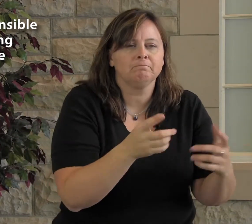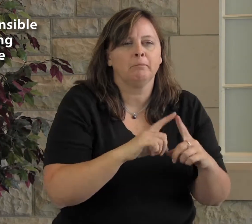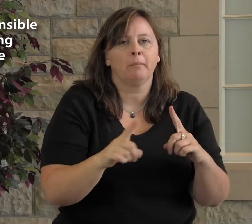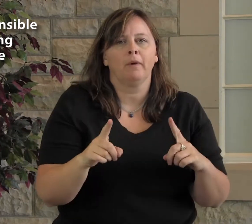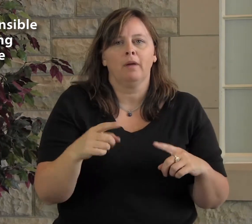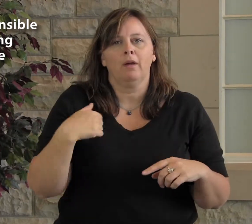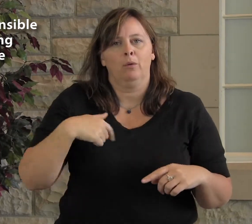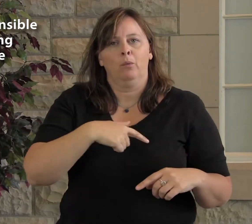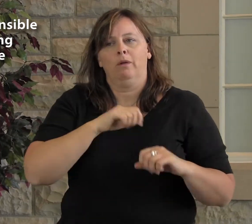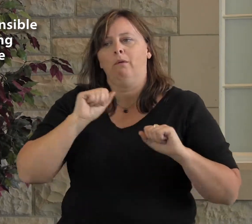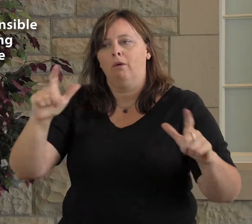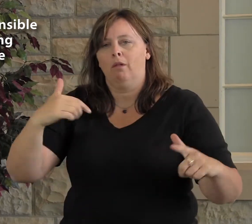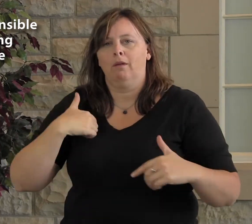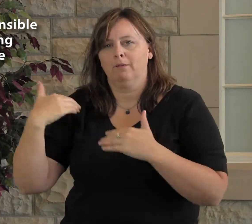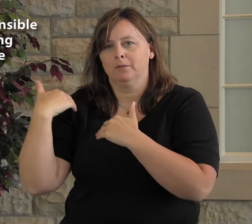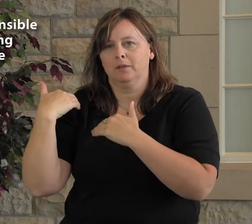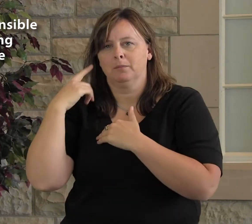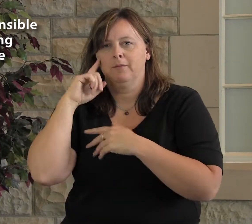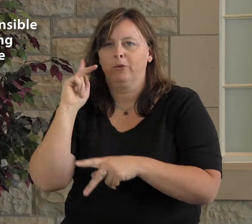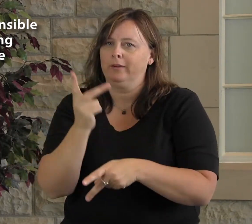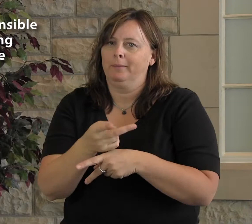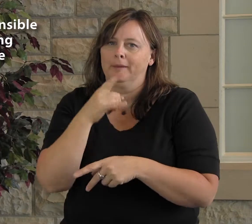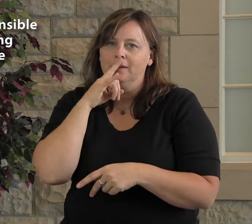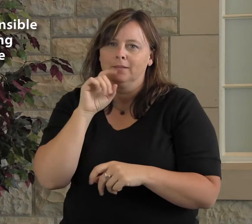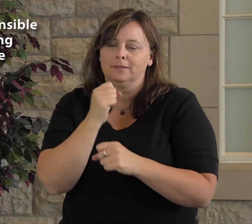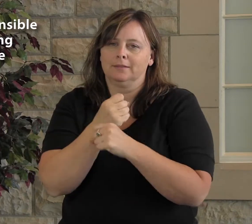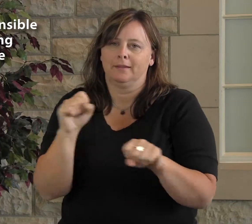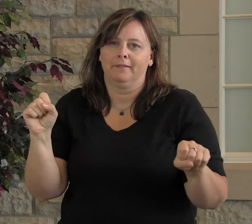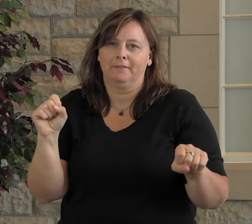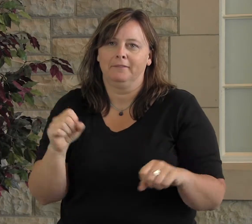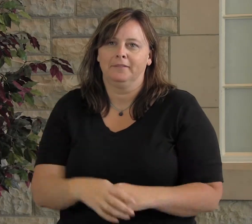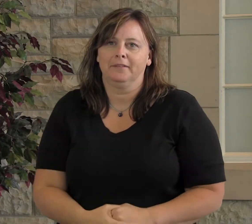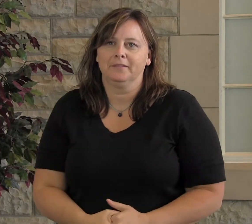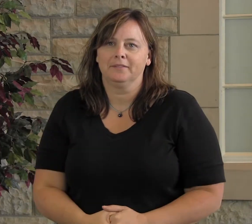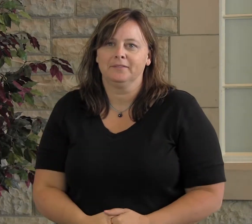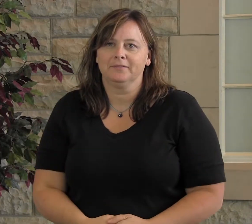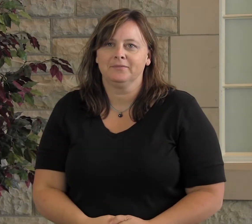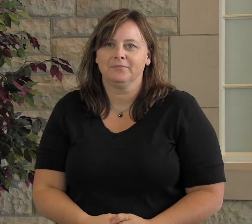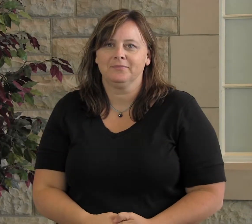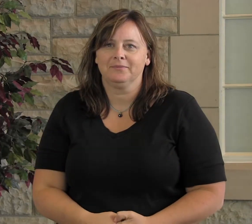of different families and serve their children, but we all the the responsibility to keep children safe.